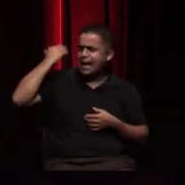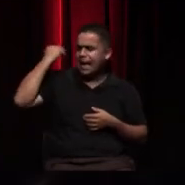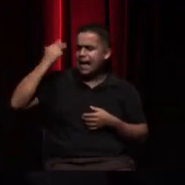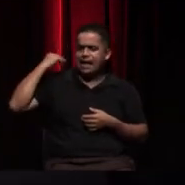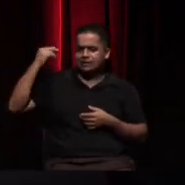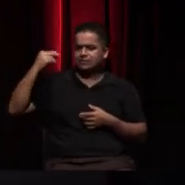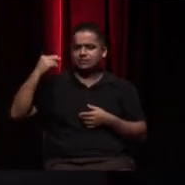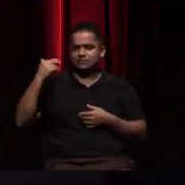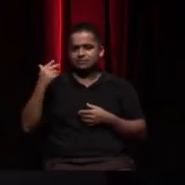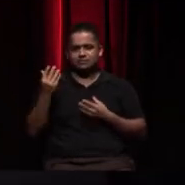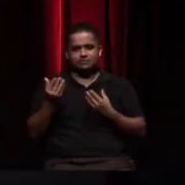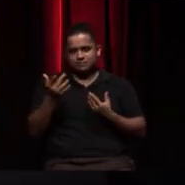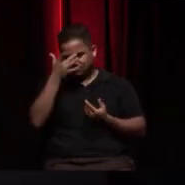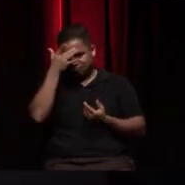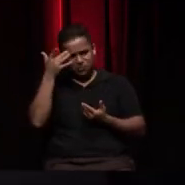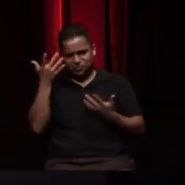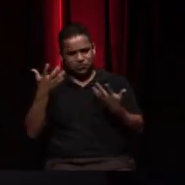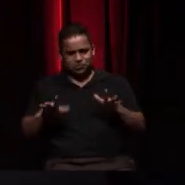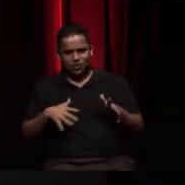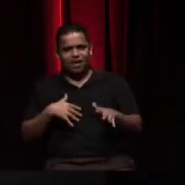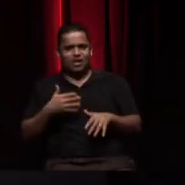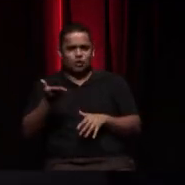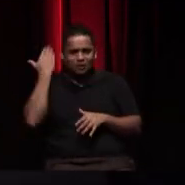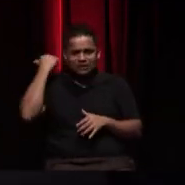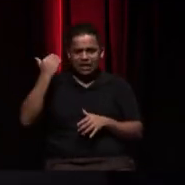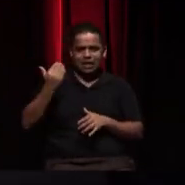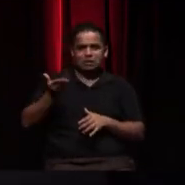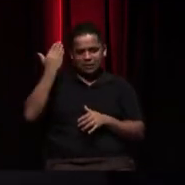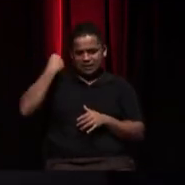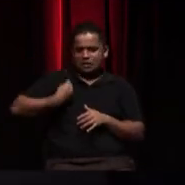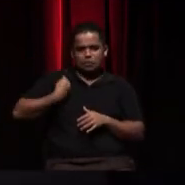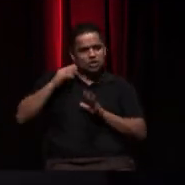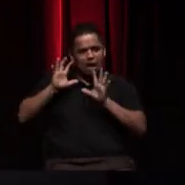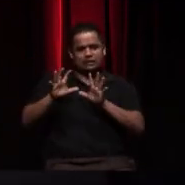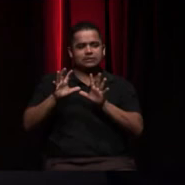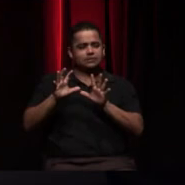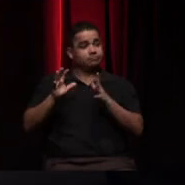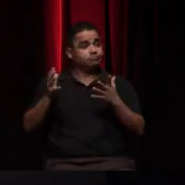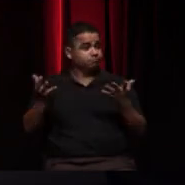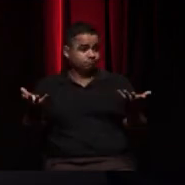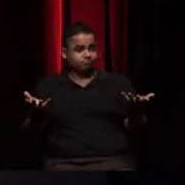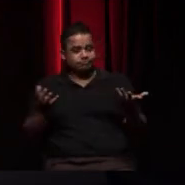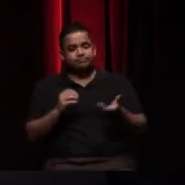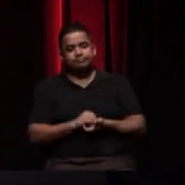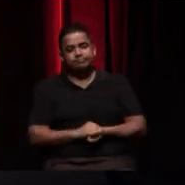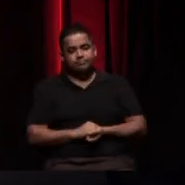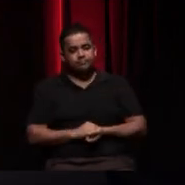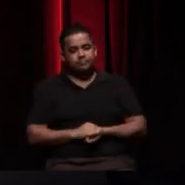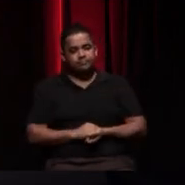No one wants to remain on, “I’m from the past..” I’d say we should be...